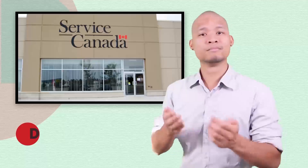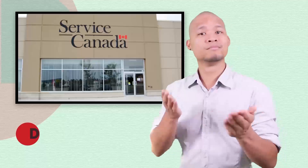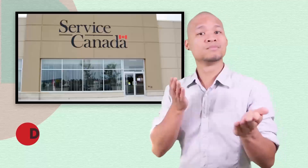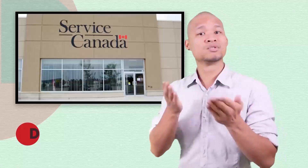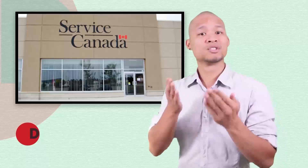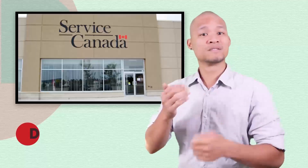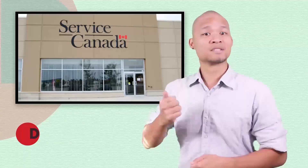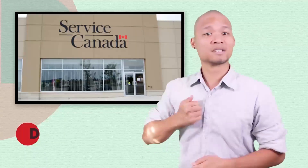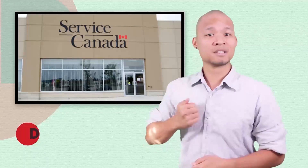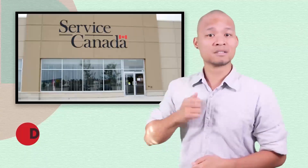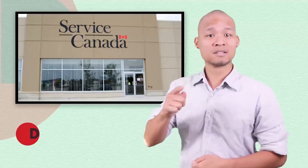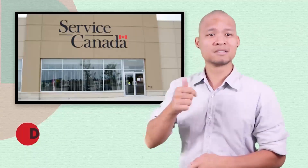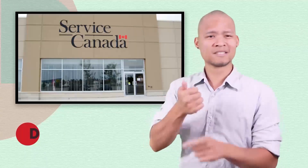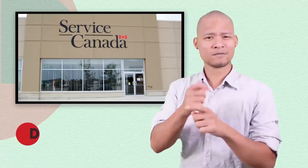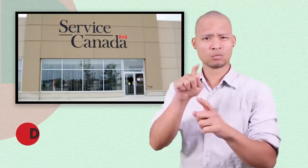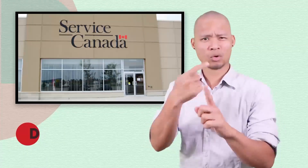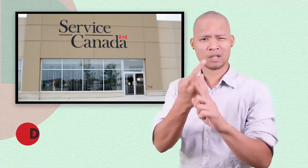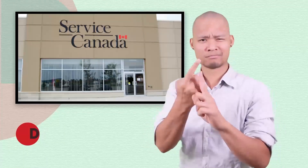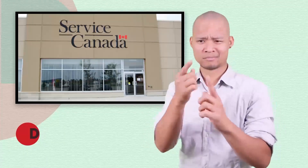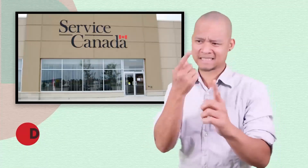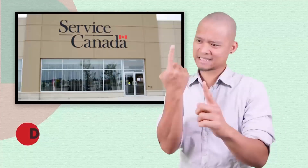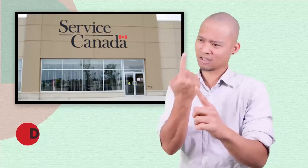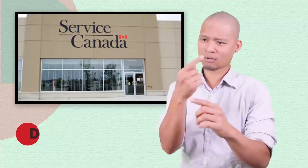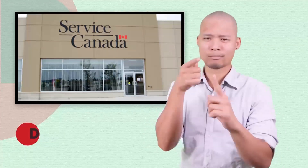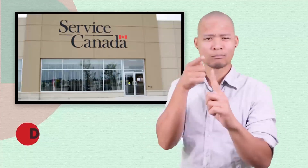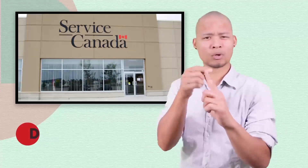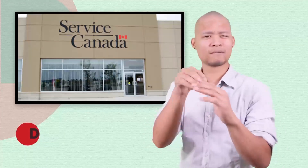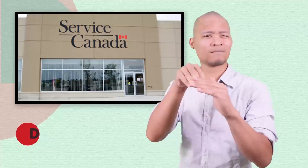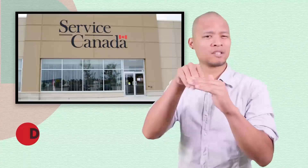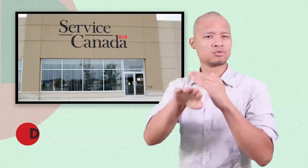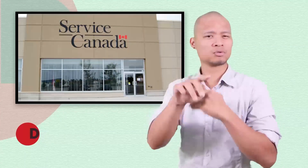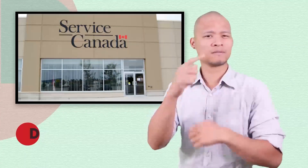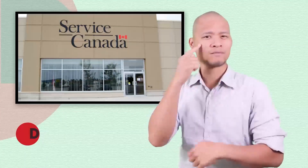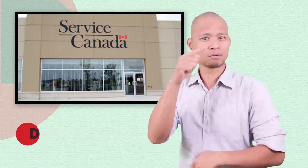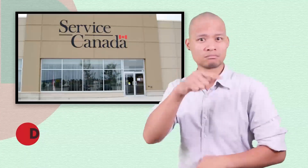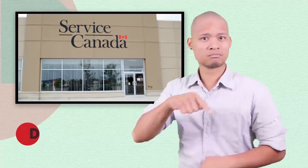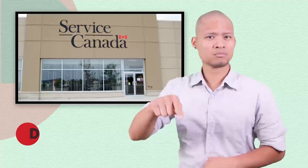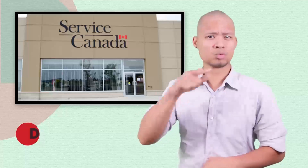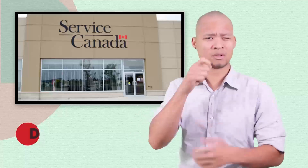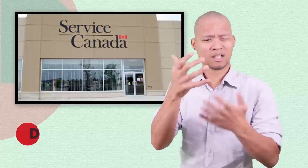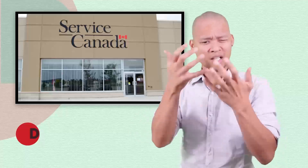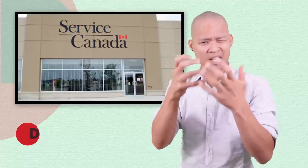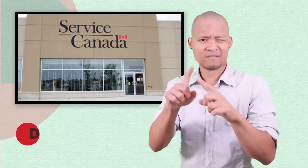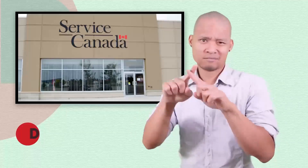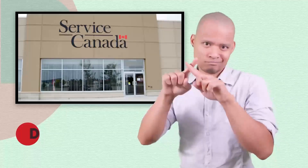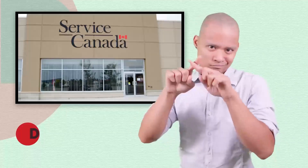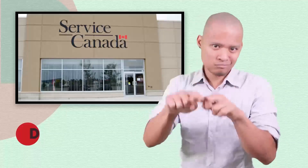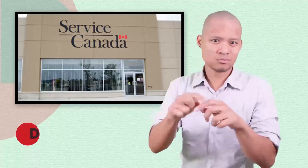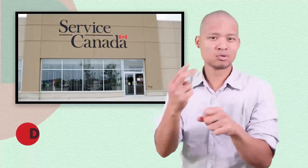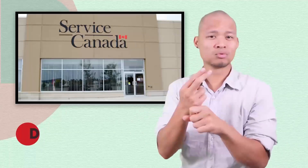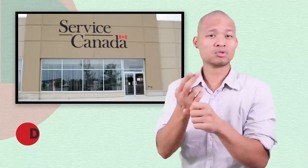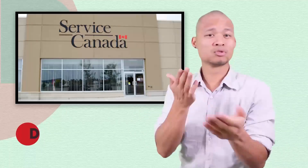[JORDAN]: Service Canada is a single point of access for heavily used services